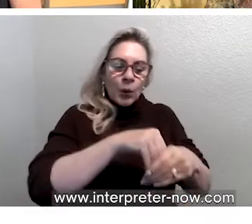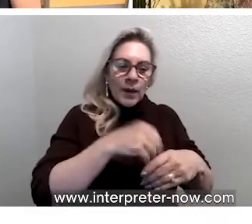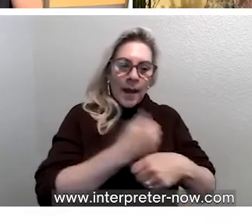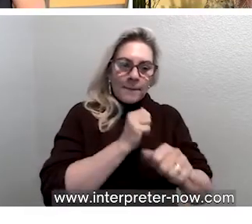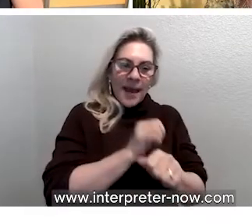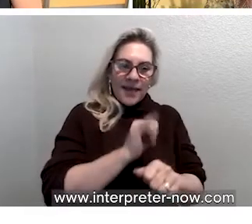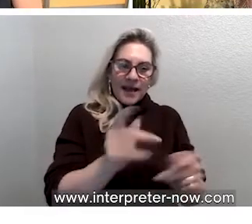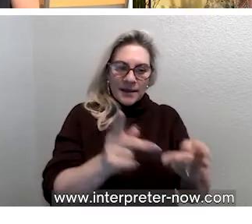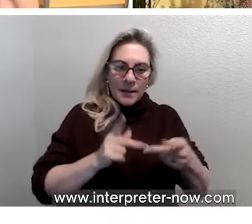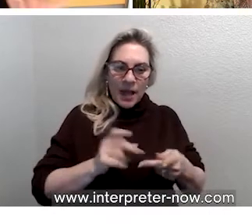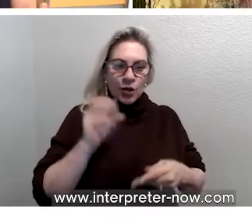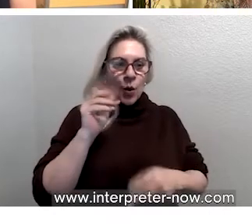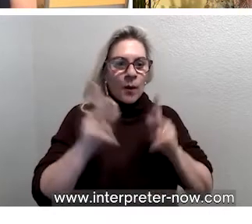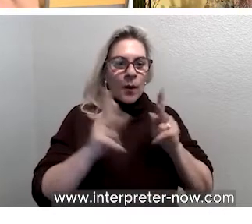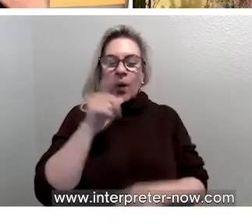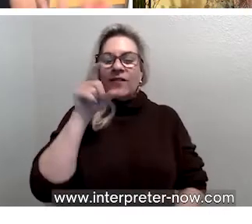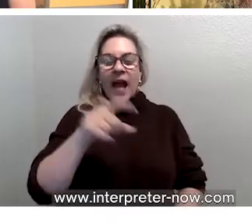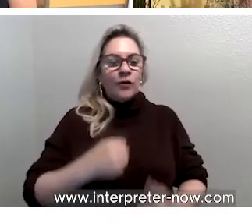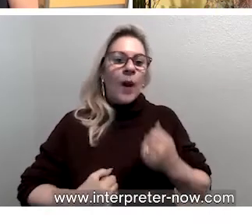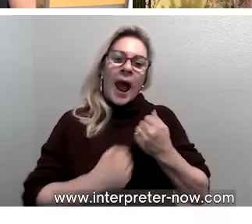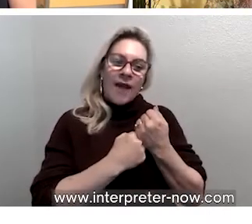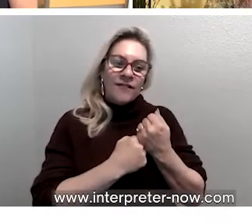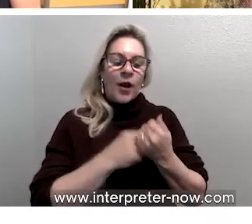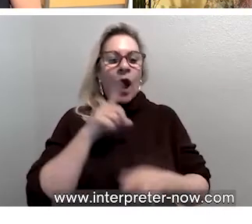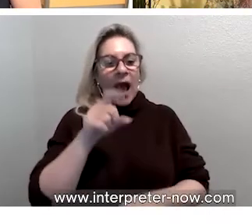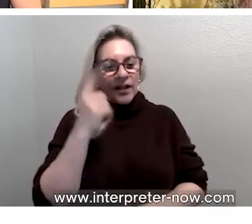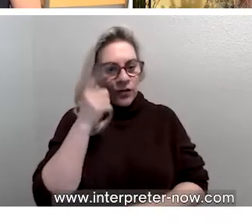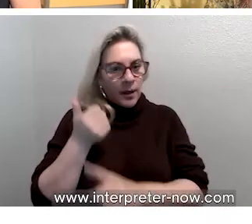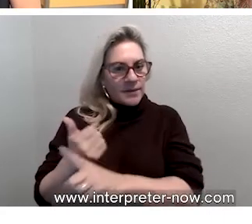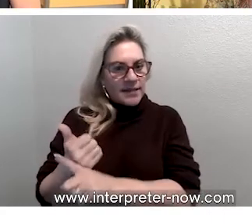have to advocate for themselves so that they can just be in an inclusive environment.